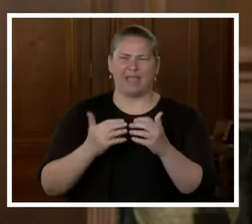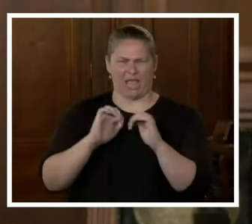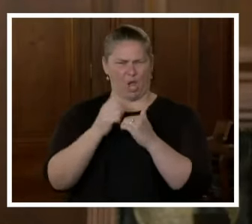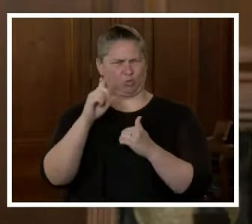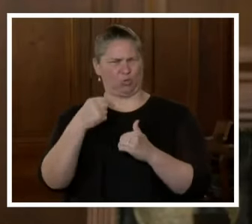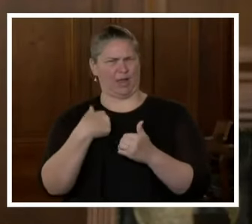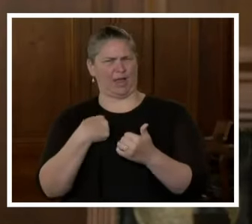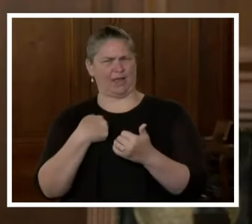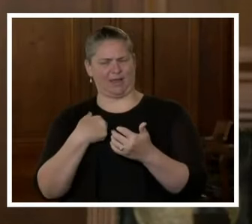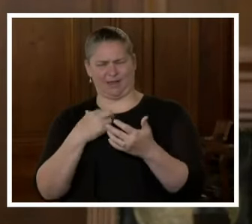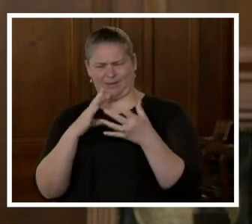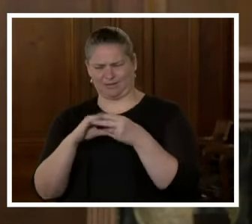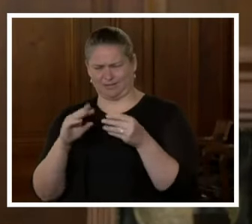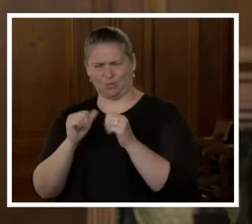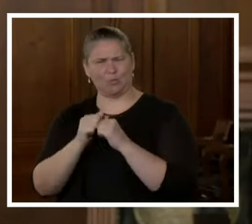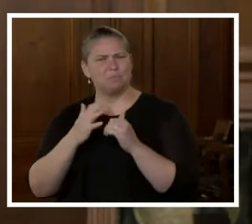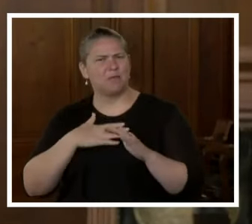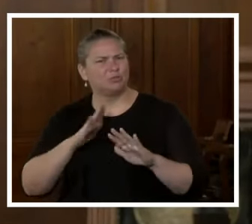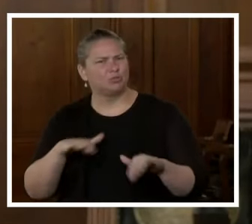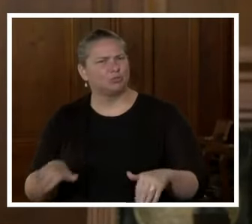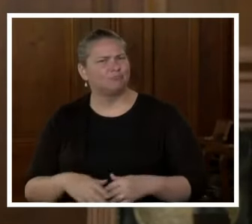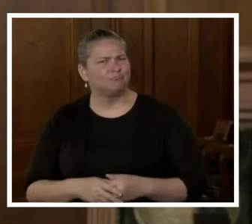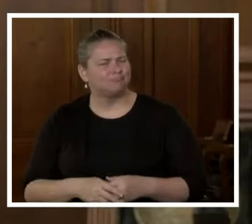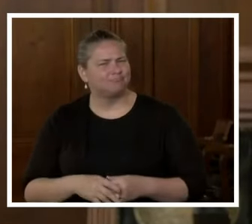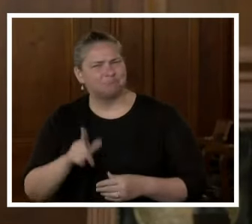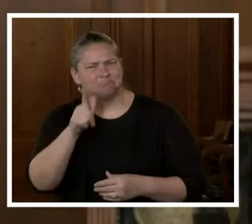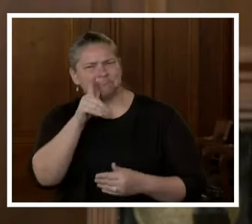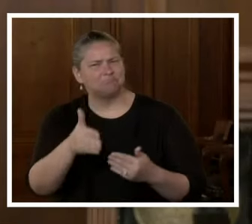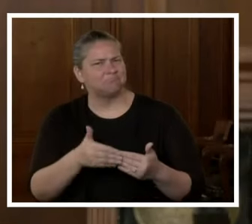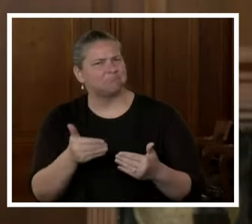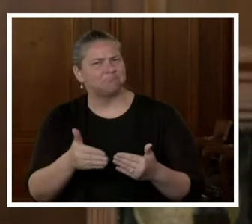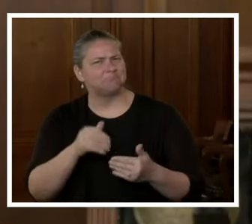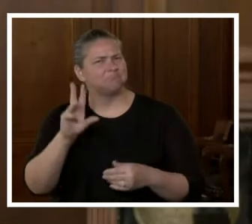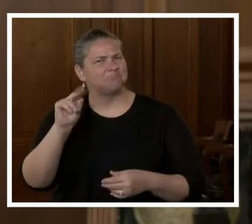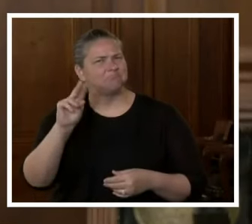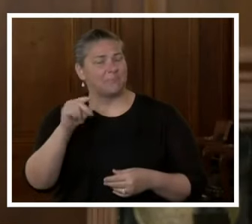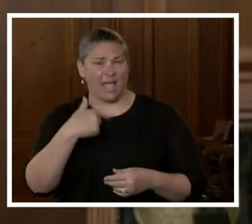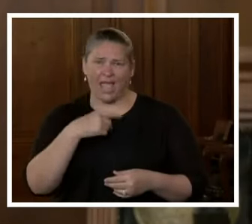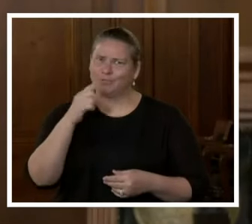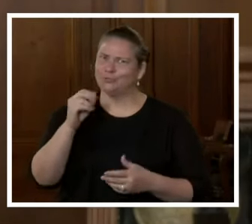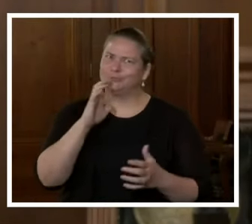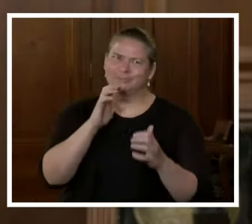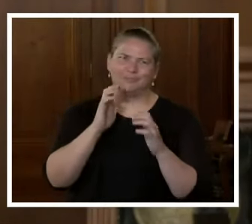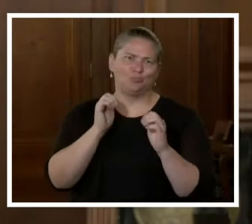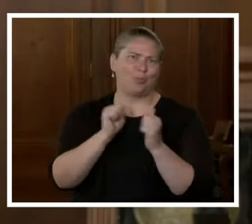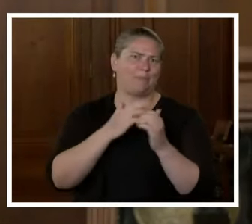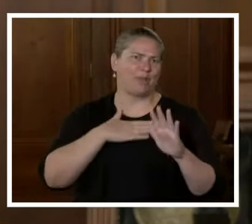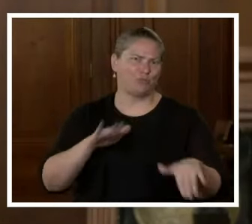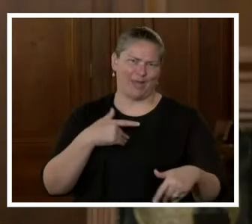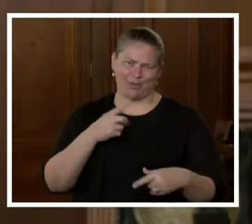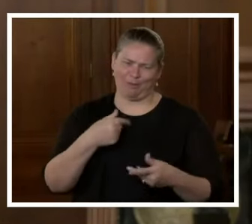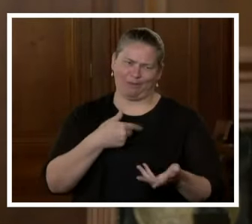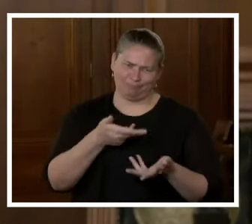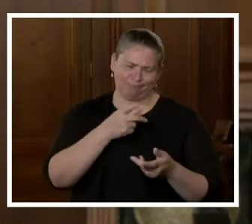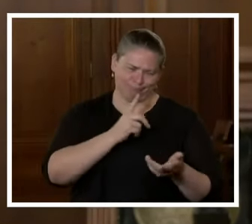FINALLY FIX IT. I SHOULD HAVE DONE IT BEFORE NOW BUT THAT DOESN'T MEAN WE DON'T